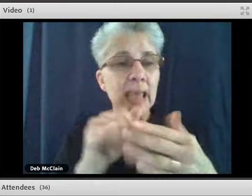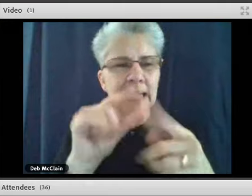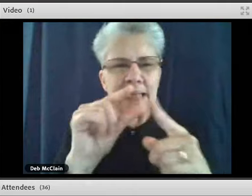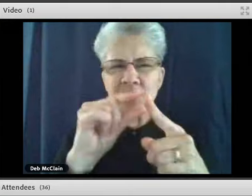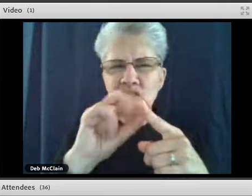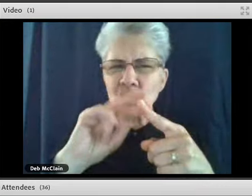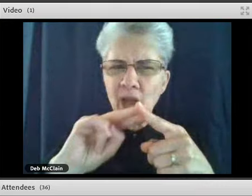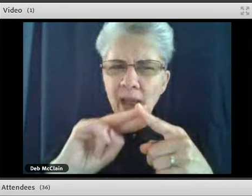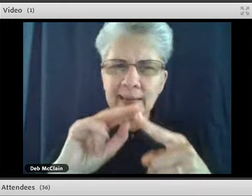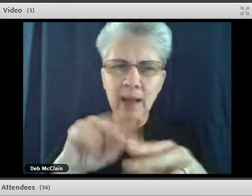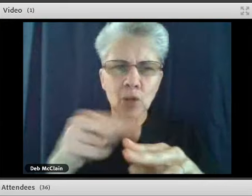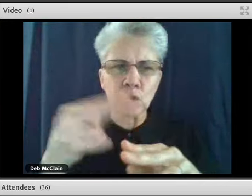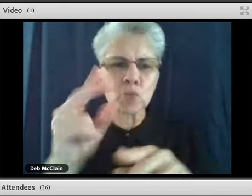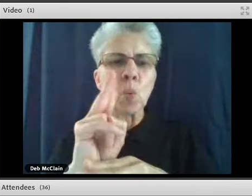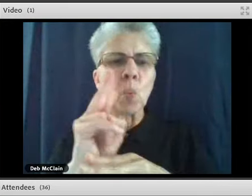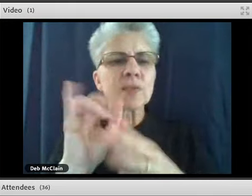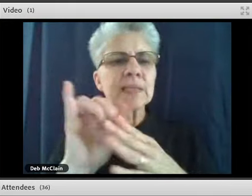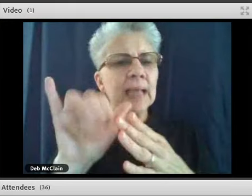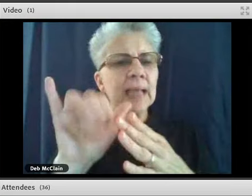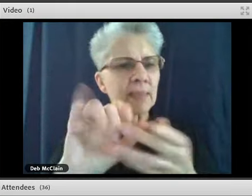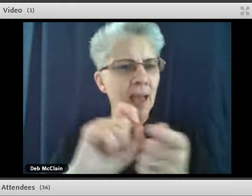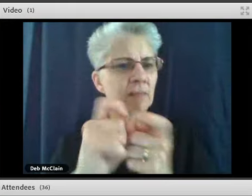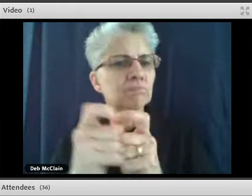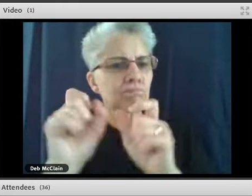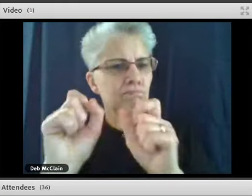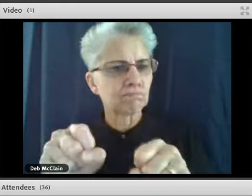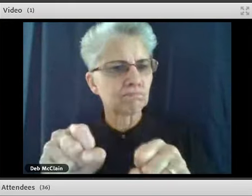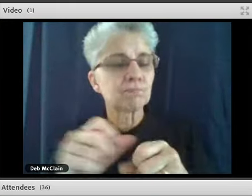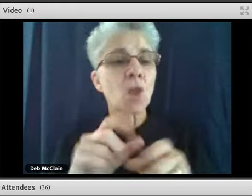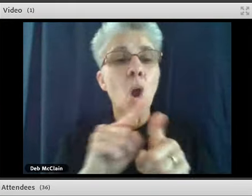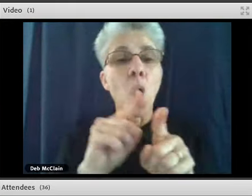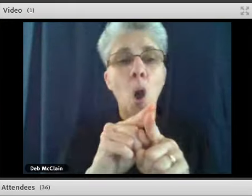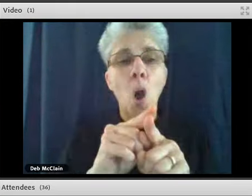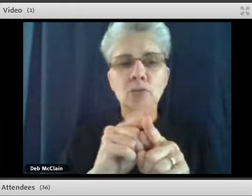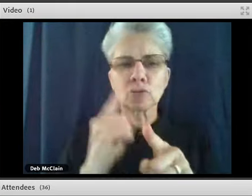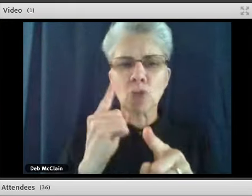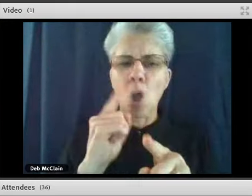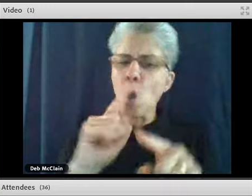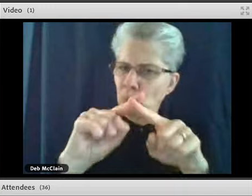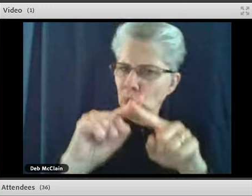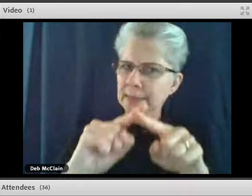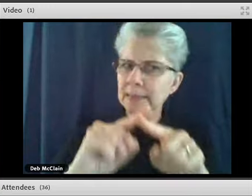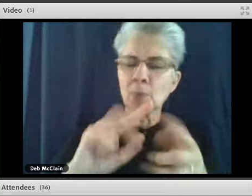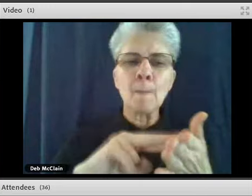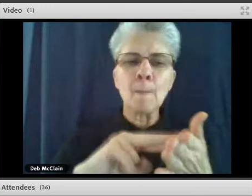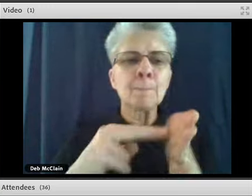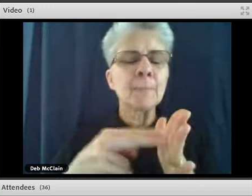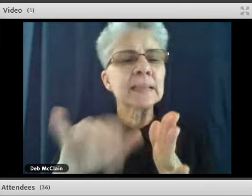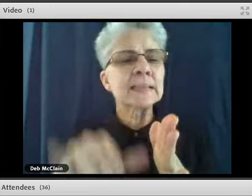Again, if there's any jargon, or unusual words, different things like that. It's also predictable.